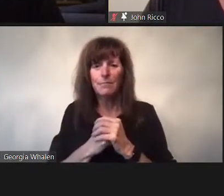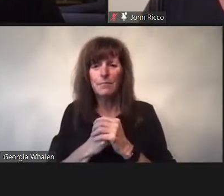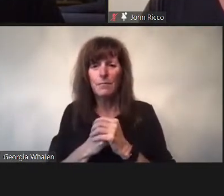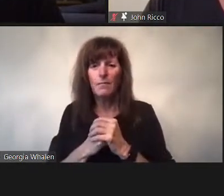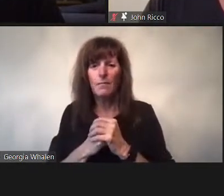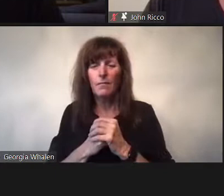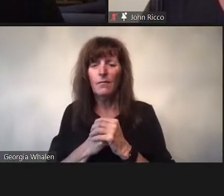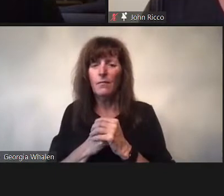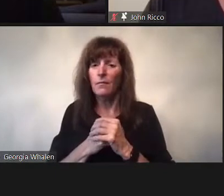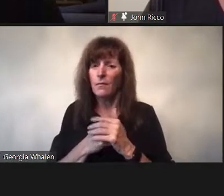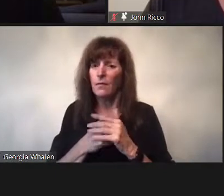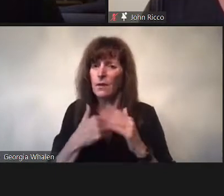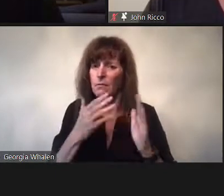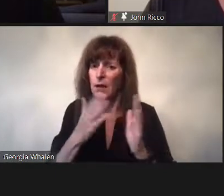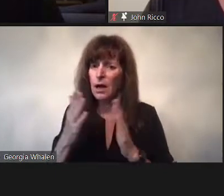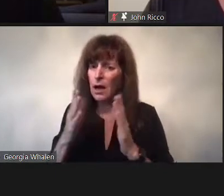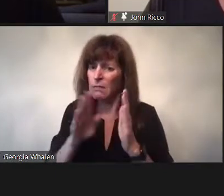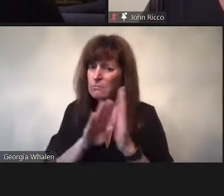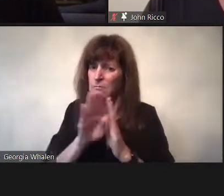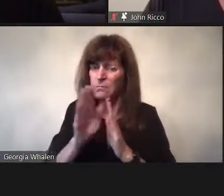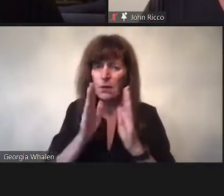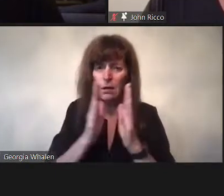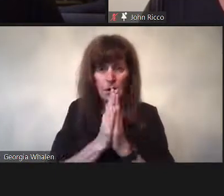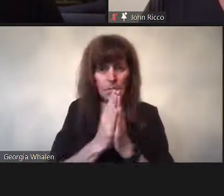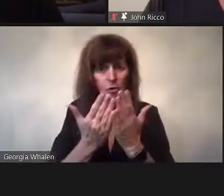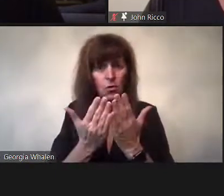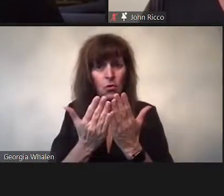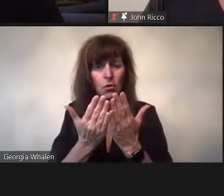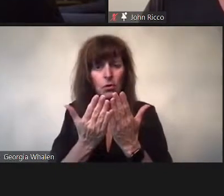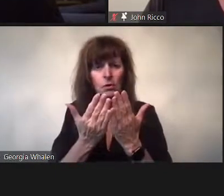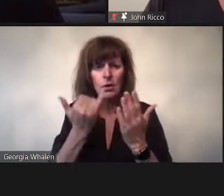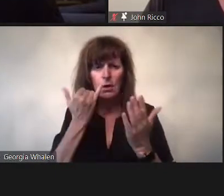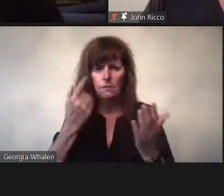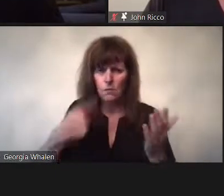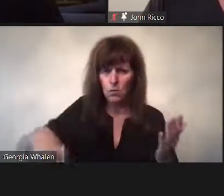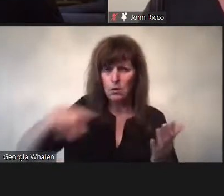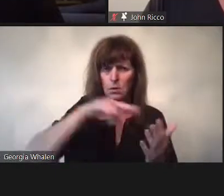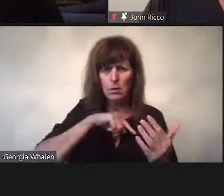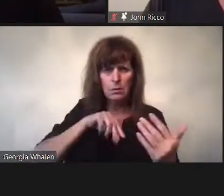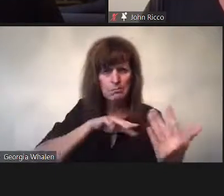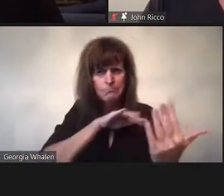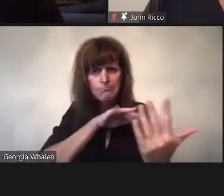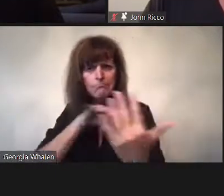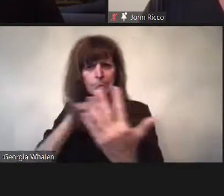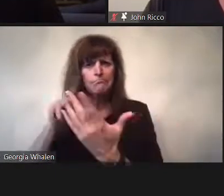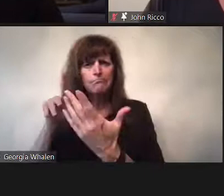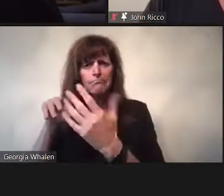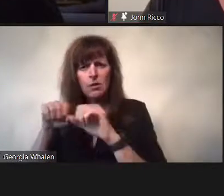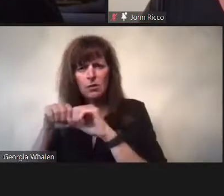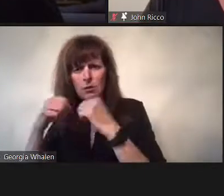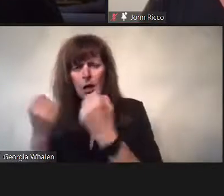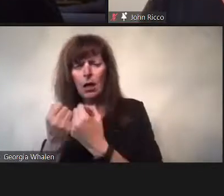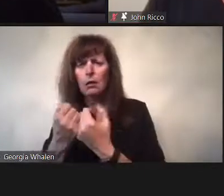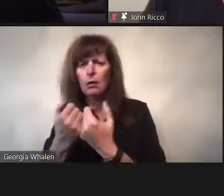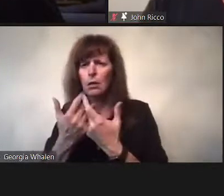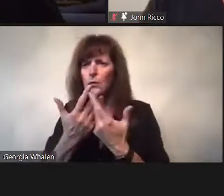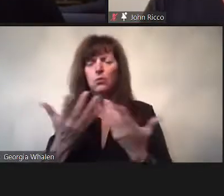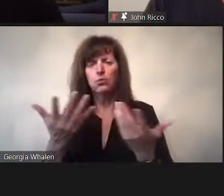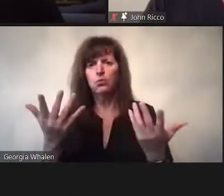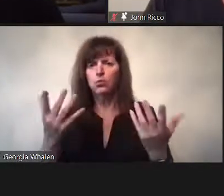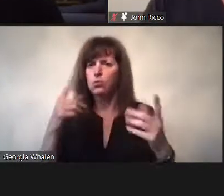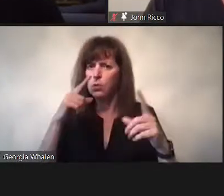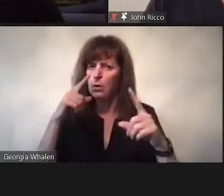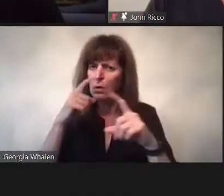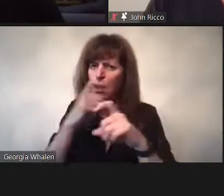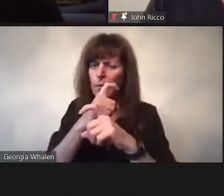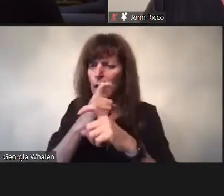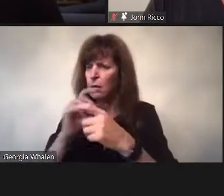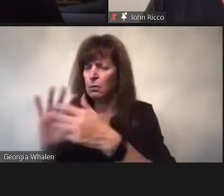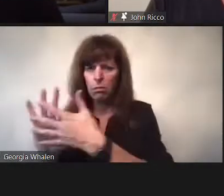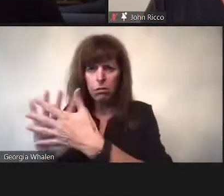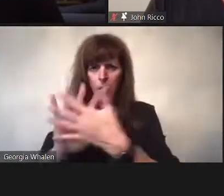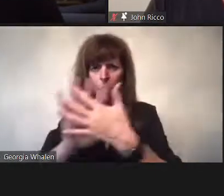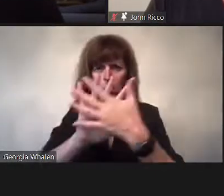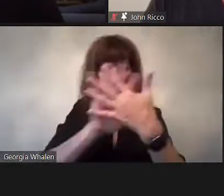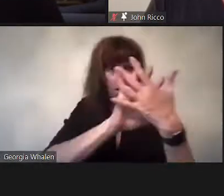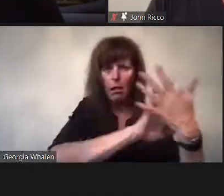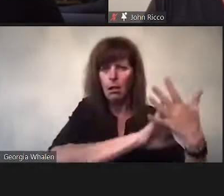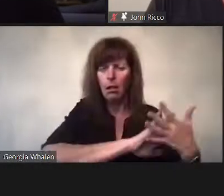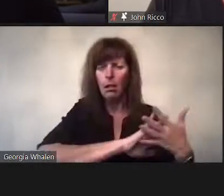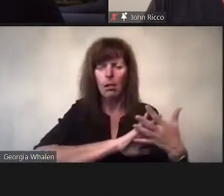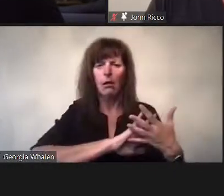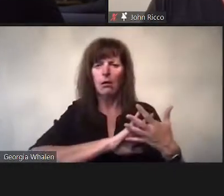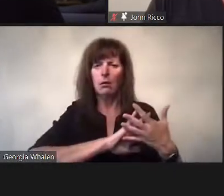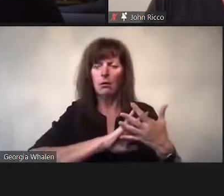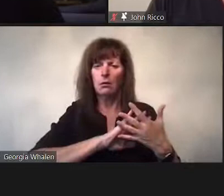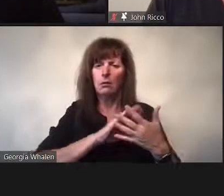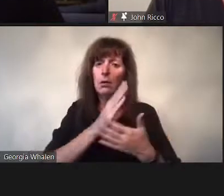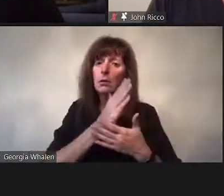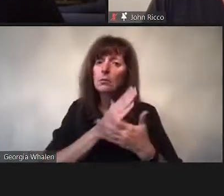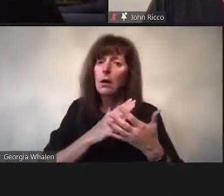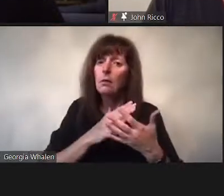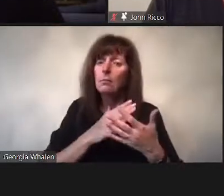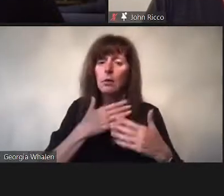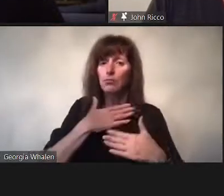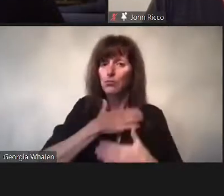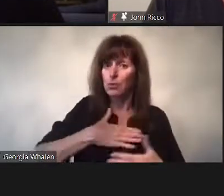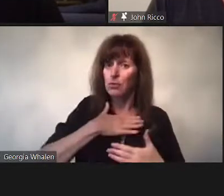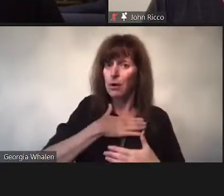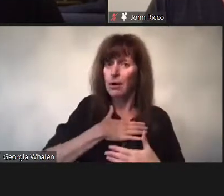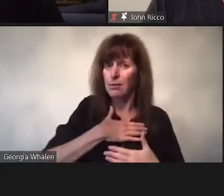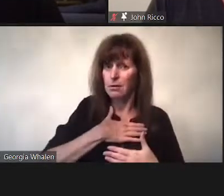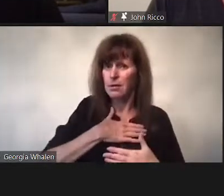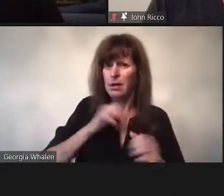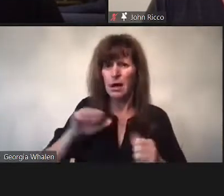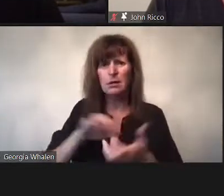I haven’t been that successful but I”m halfway through a chapter, something will come out of it.